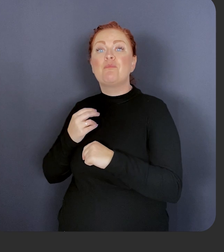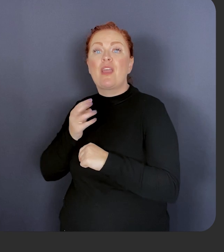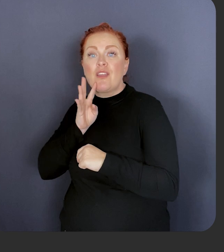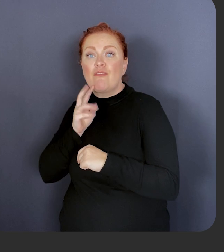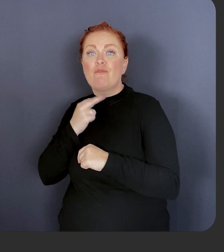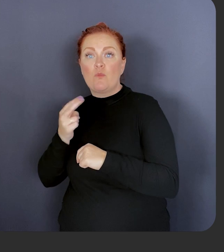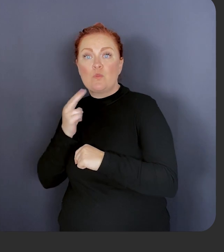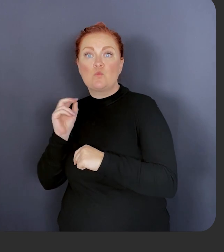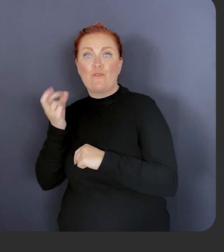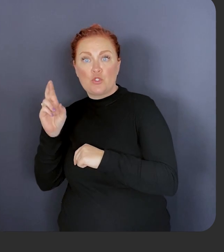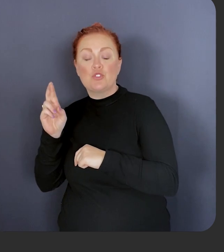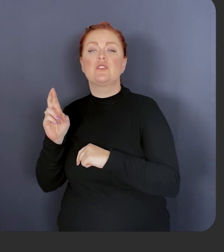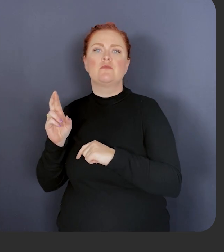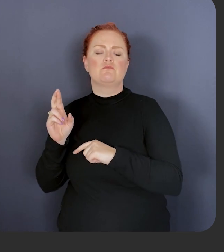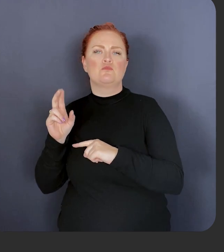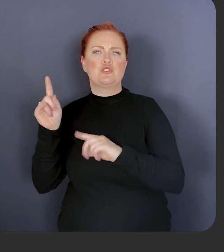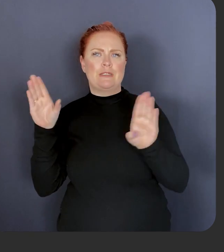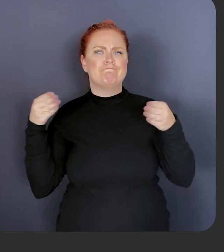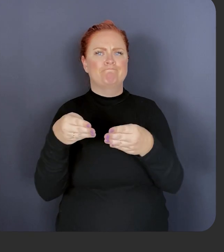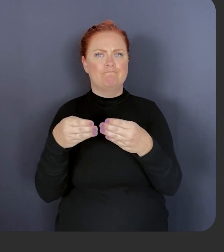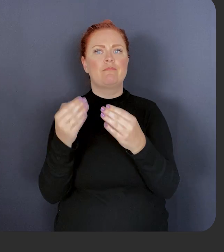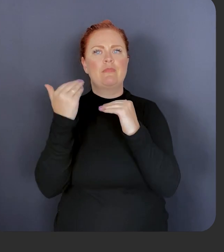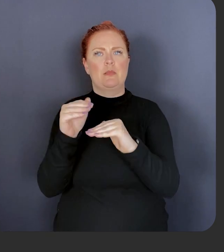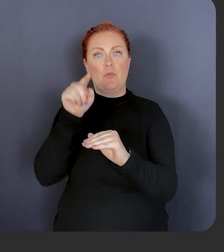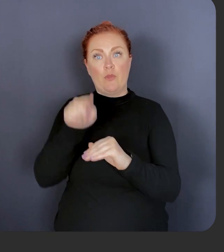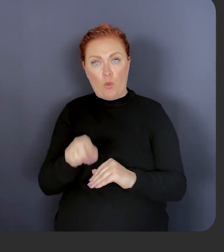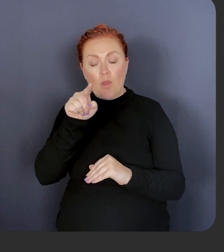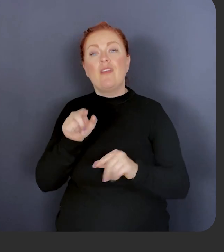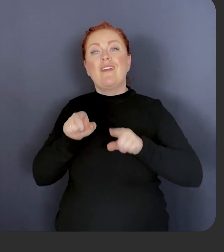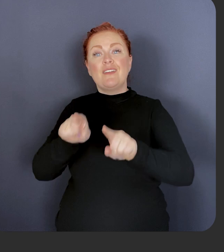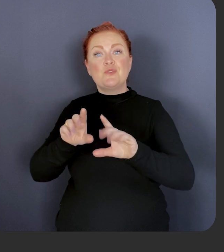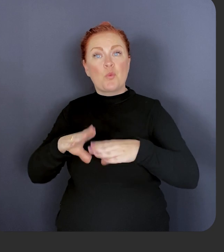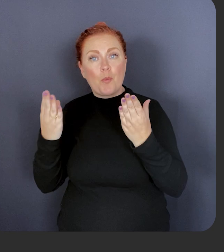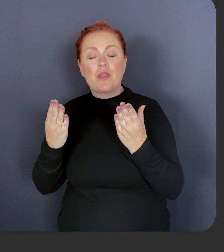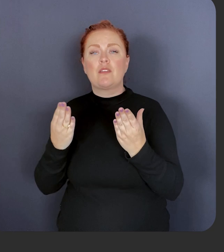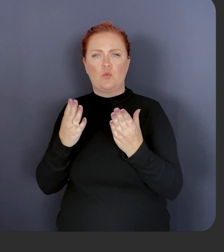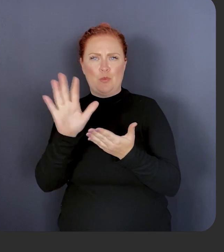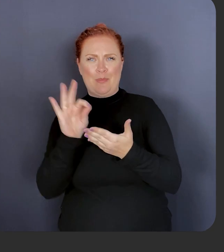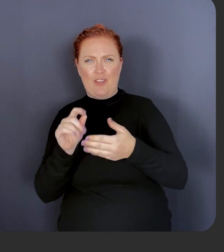want to contain the focus within this dialogue because while this is open, I want you to make this selection